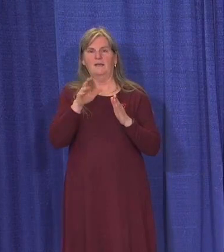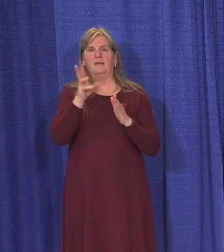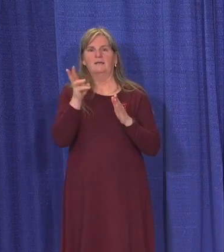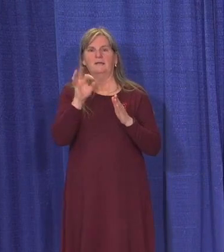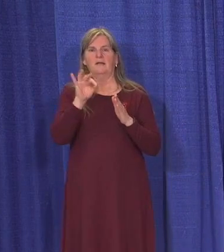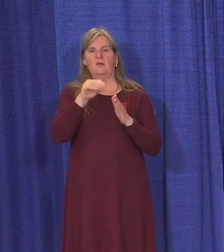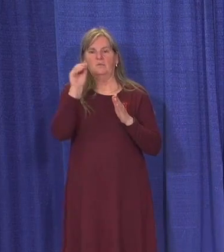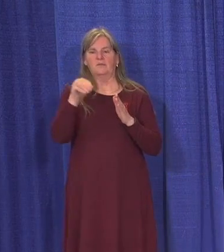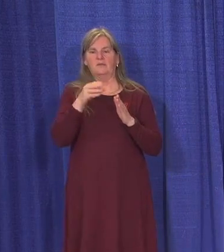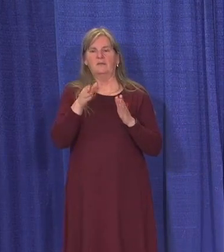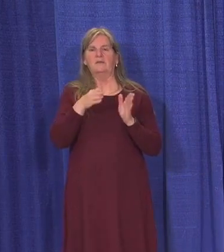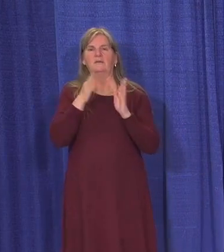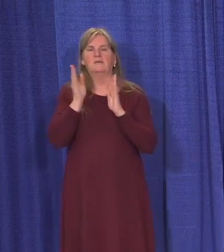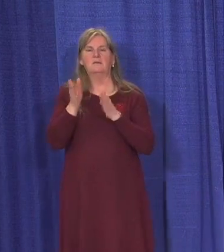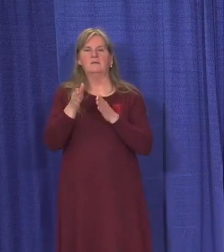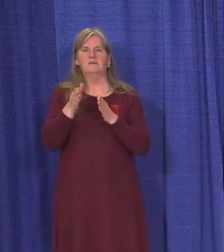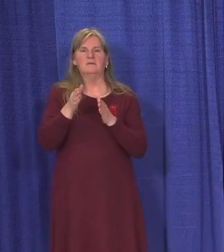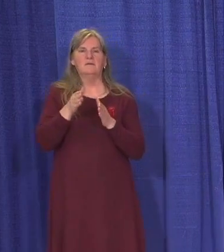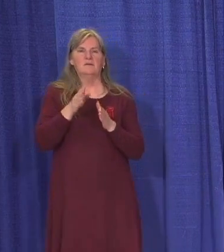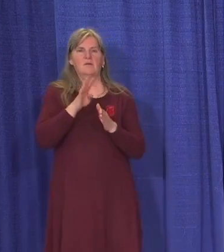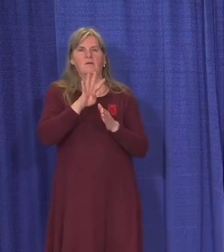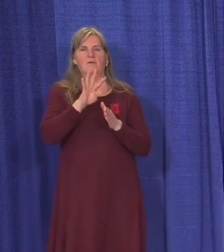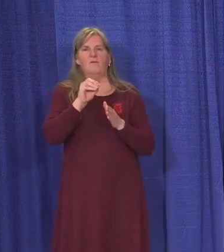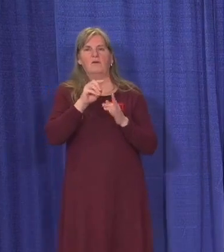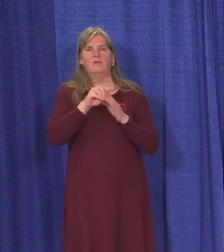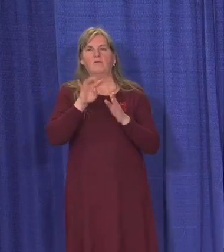eligible adults, in the 18 to